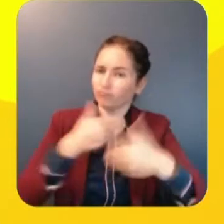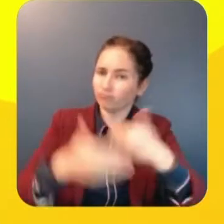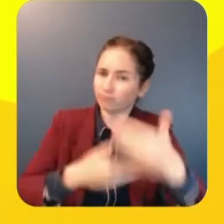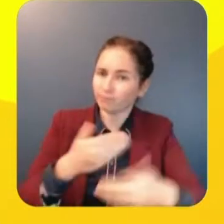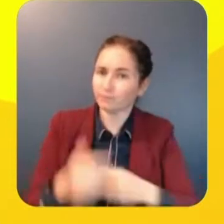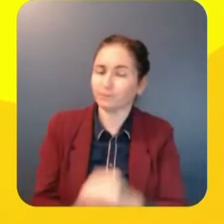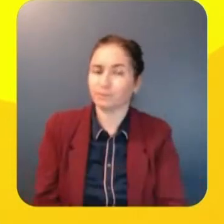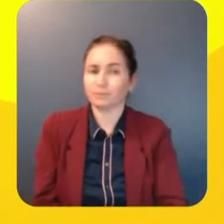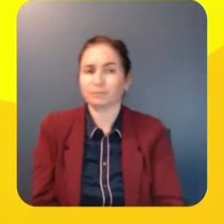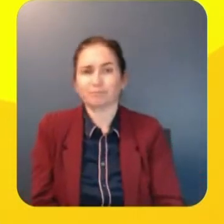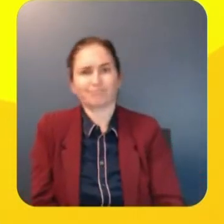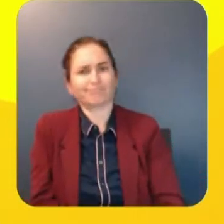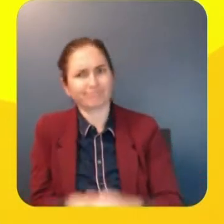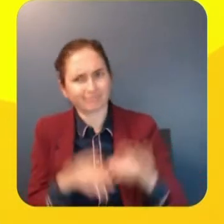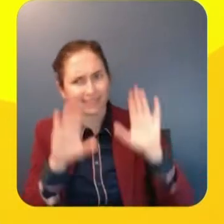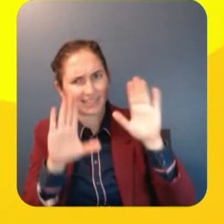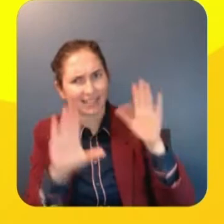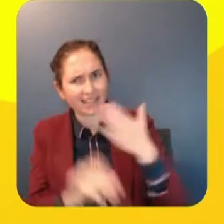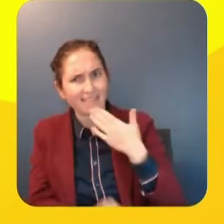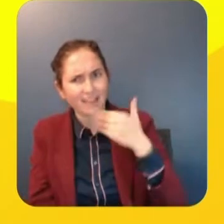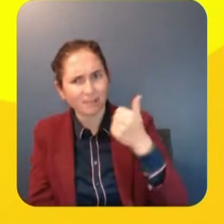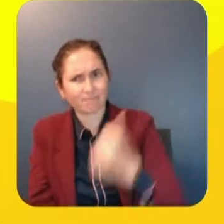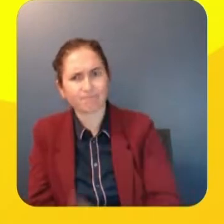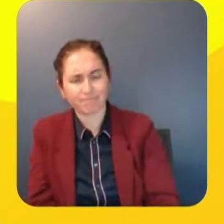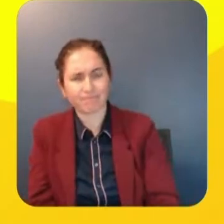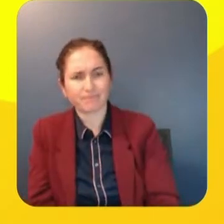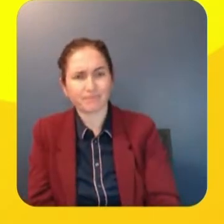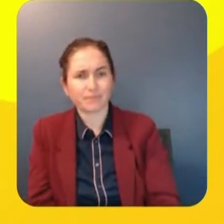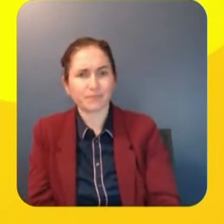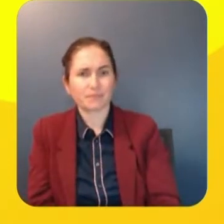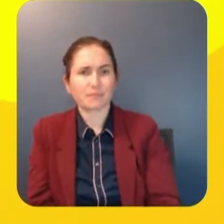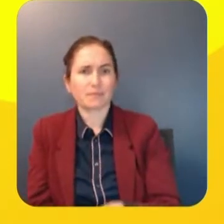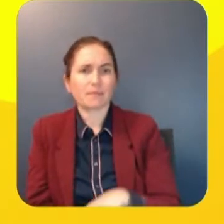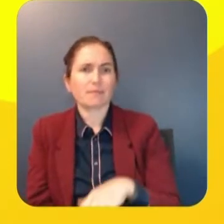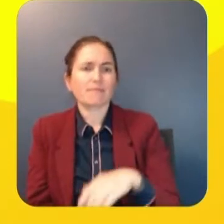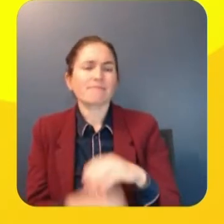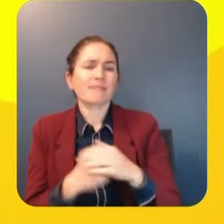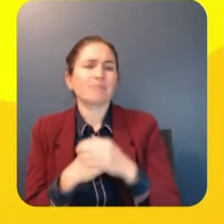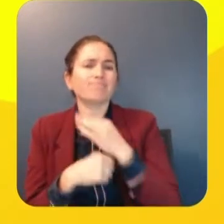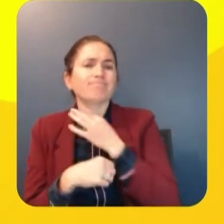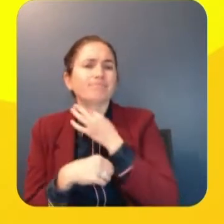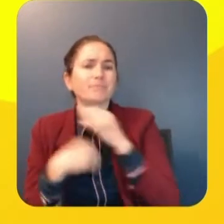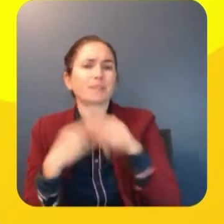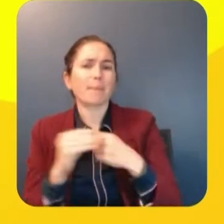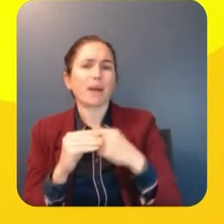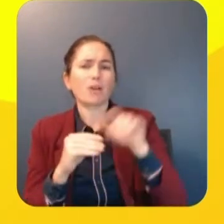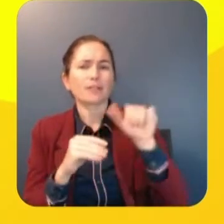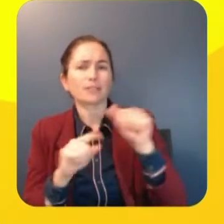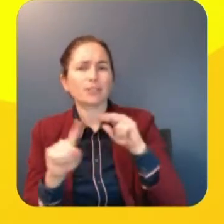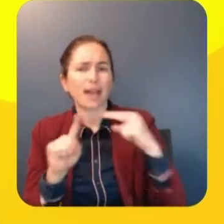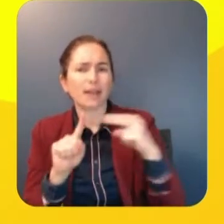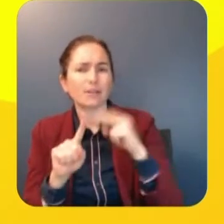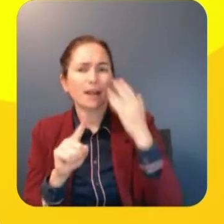That's fantastic. Thank you. Yemi I am wondering about additional angles of this. I know a lot of companies set goals around